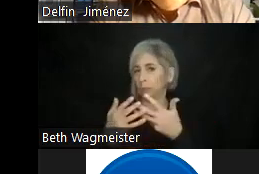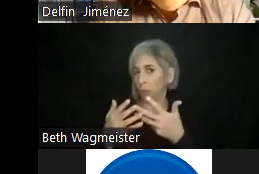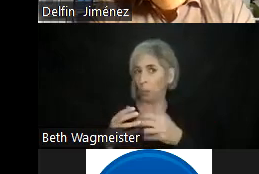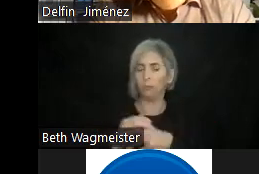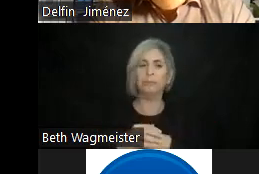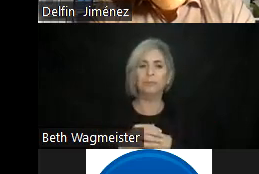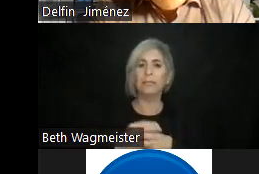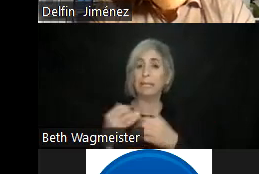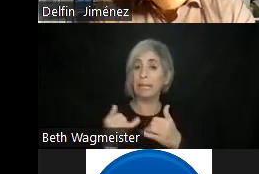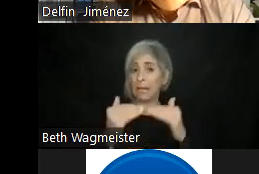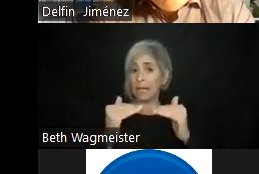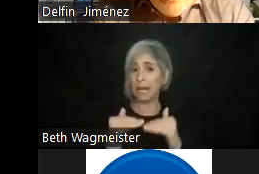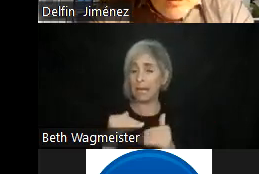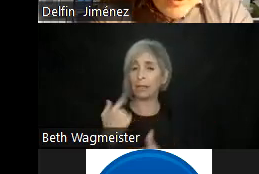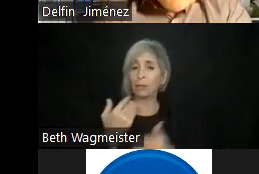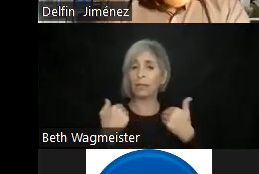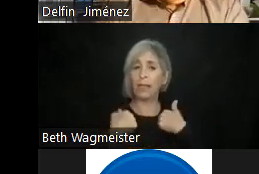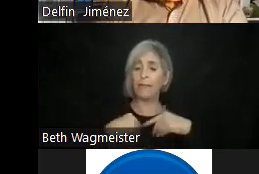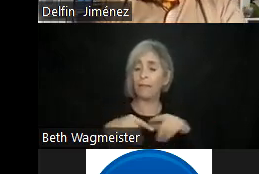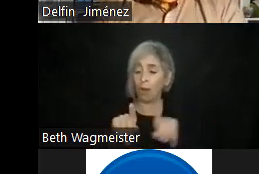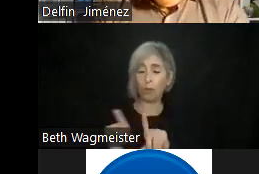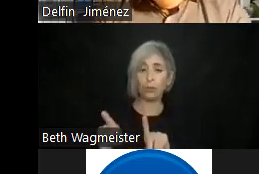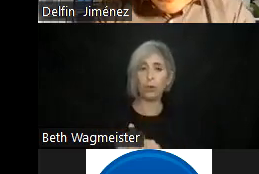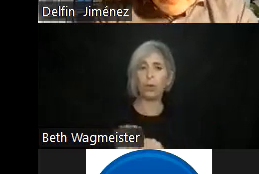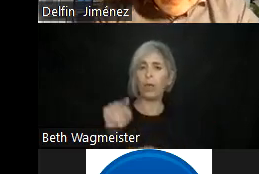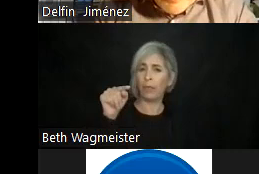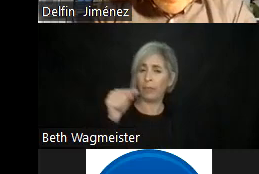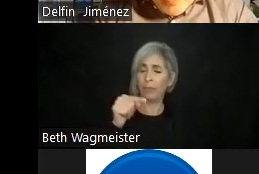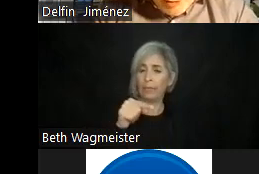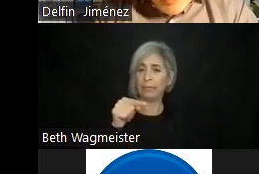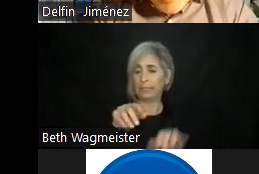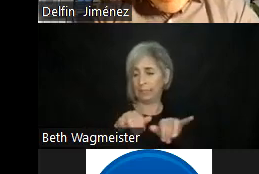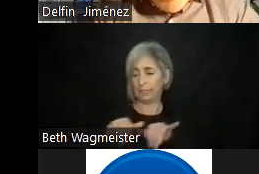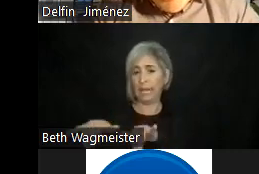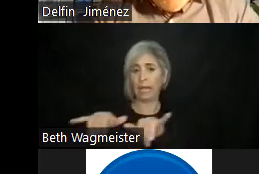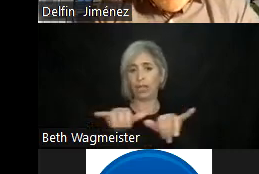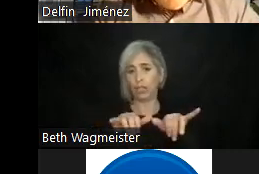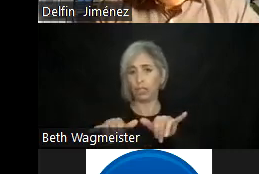and at the end, blah blah blah. Well, also in this standard there are